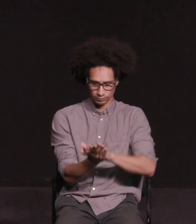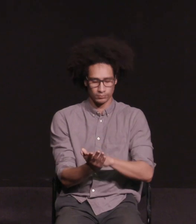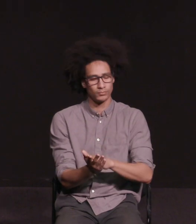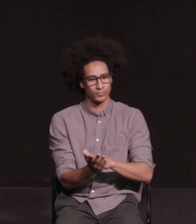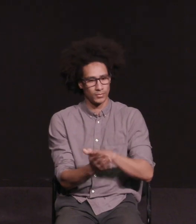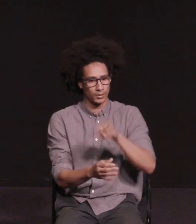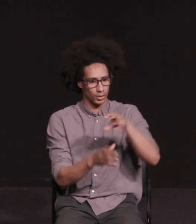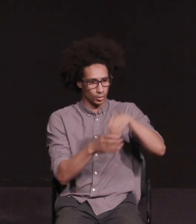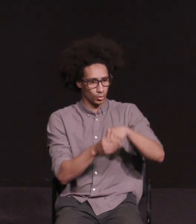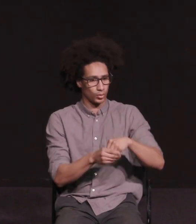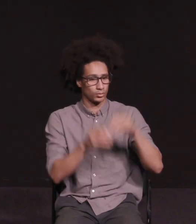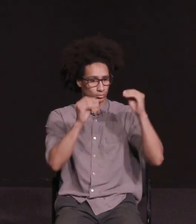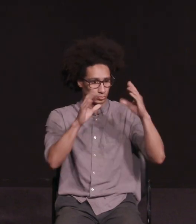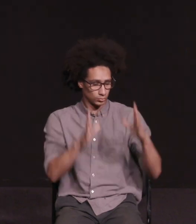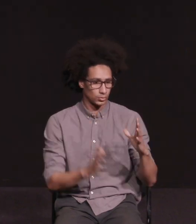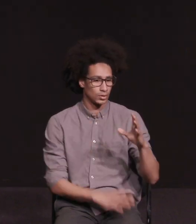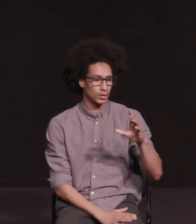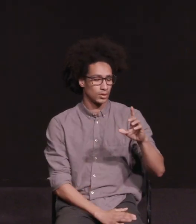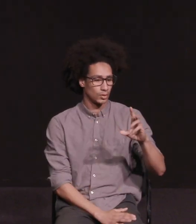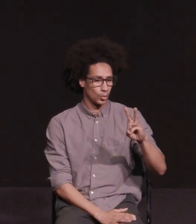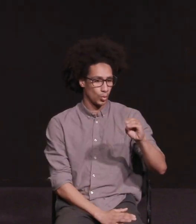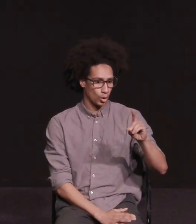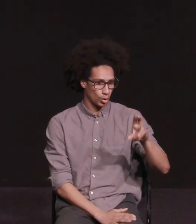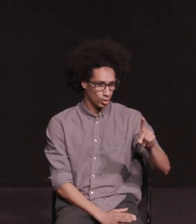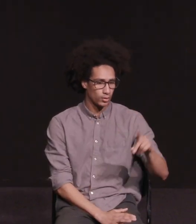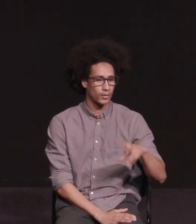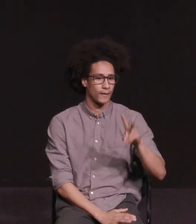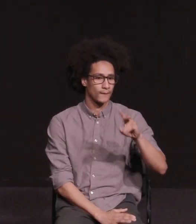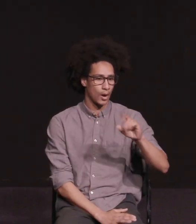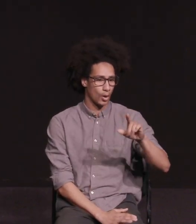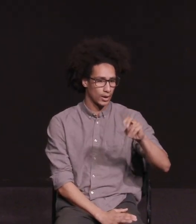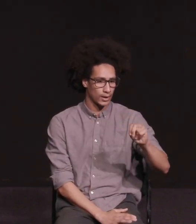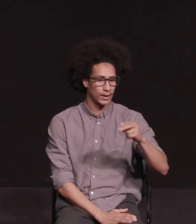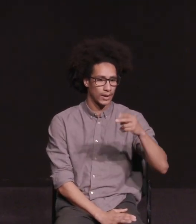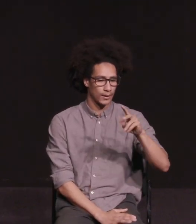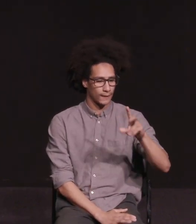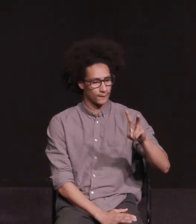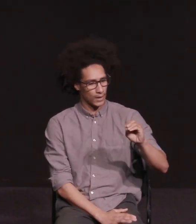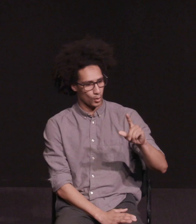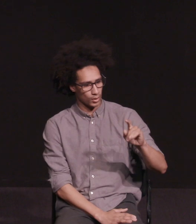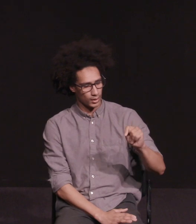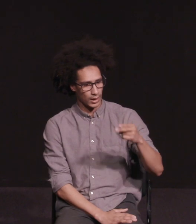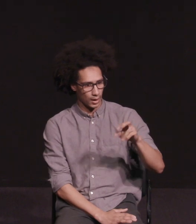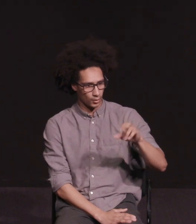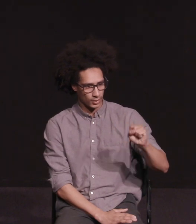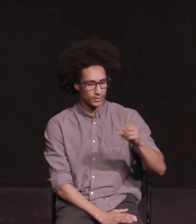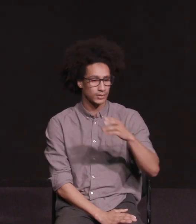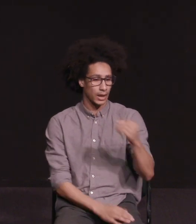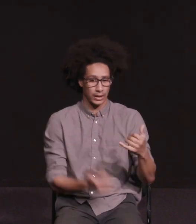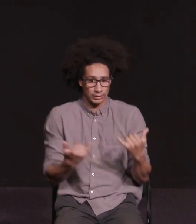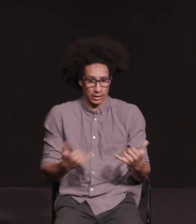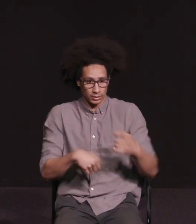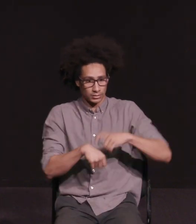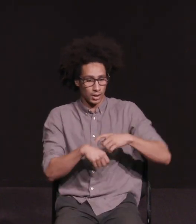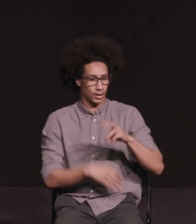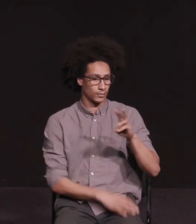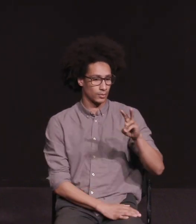MacCann, Gloria Woodard, Violet Harris, and contemporary scholars Jonda McNair and Wanda Brooks.